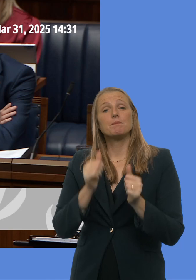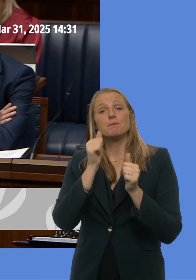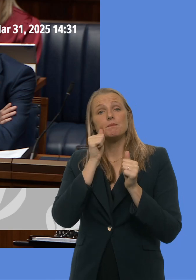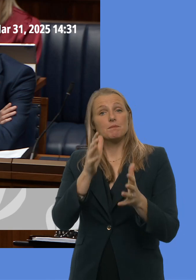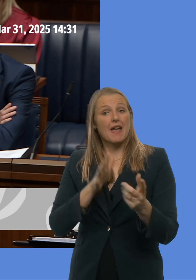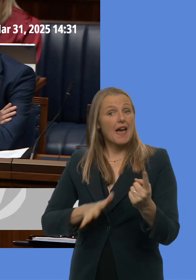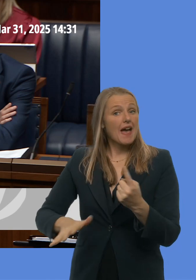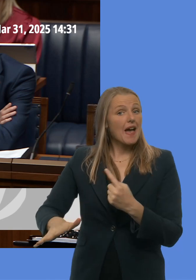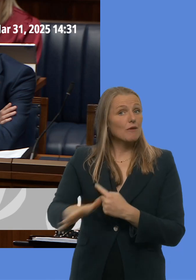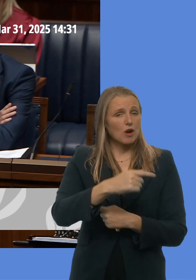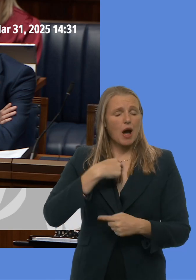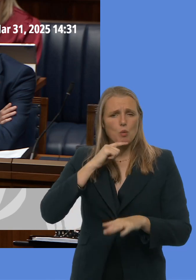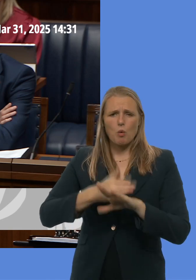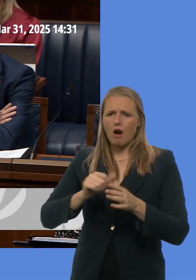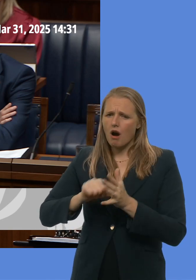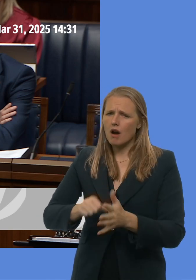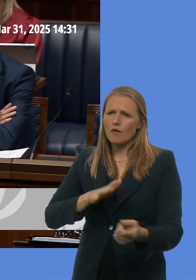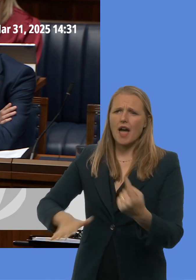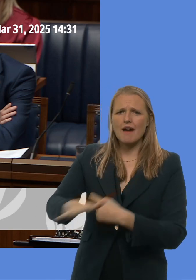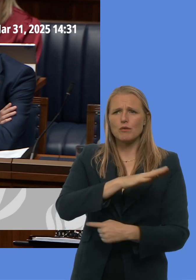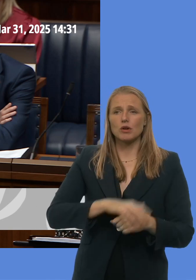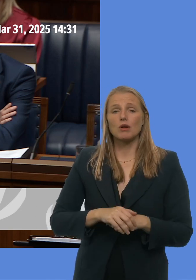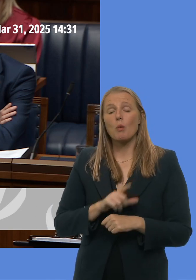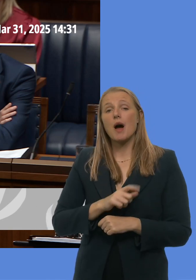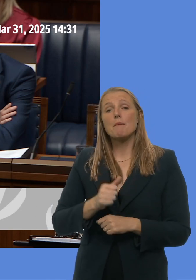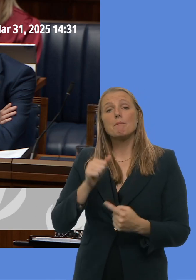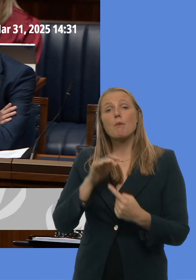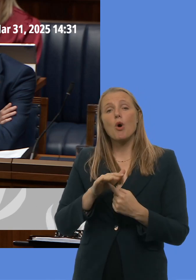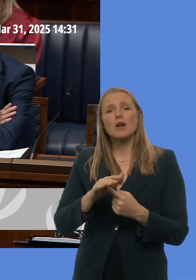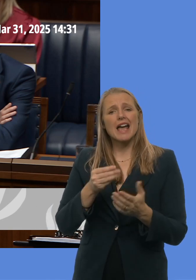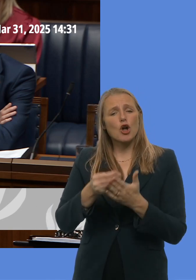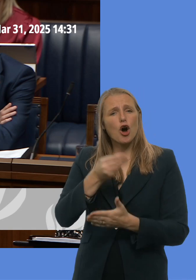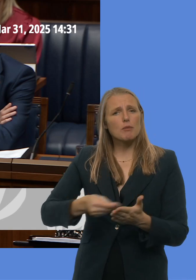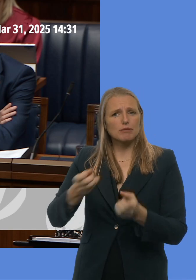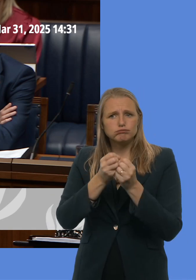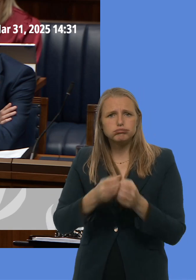One thing for sure is that growing the economy, providing good jobs, getting an affordable childcare